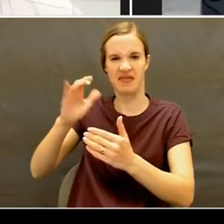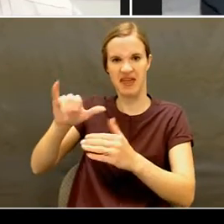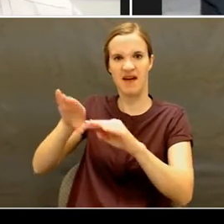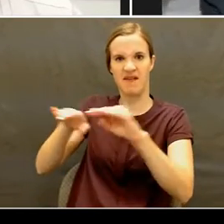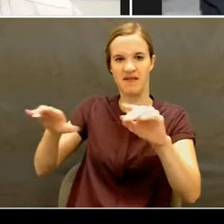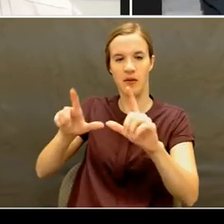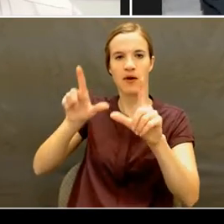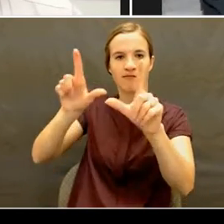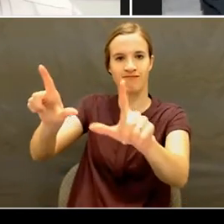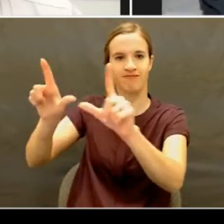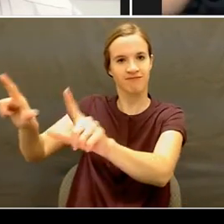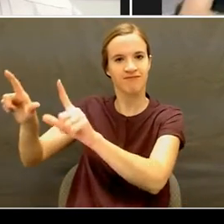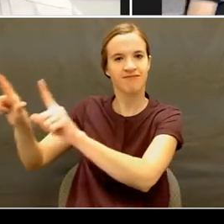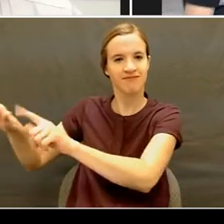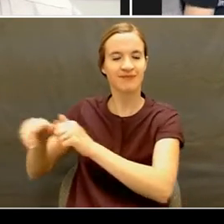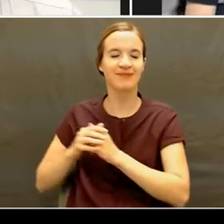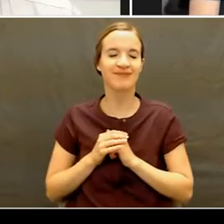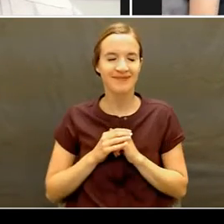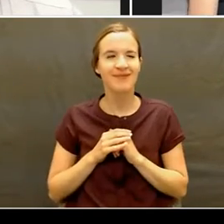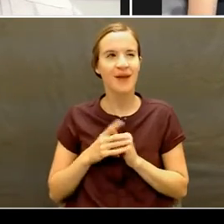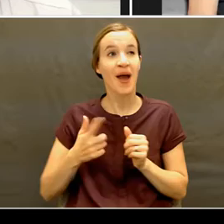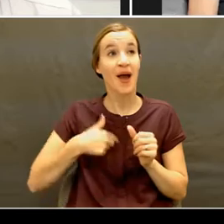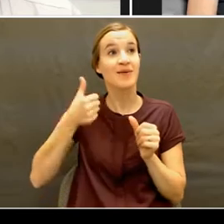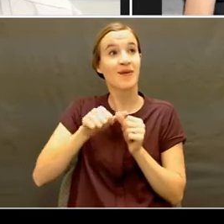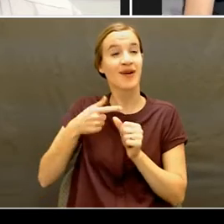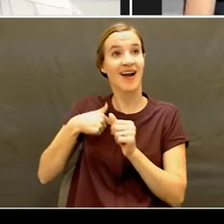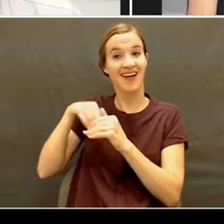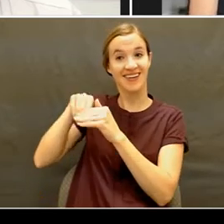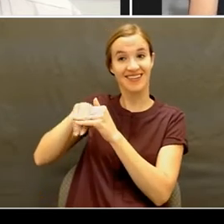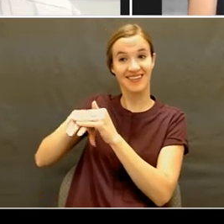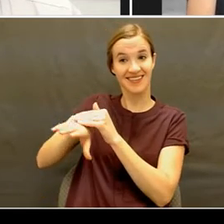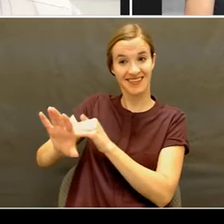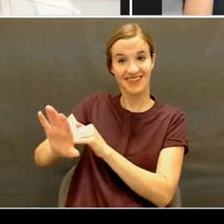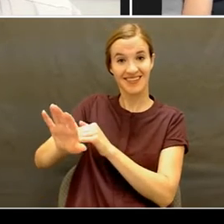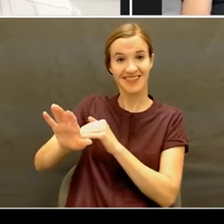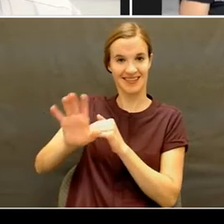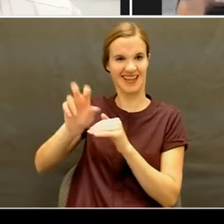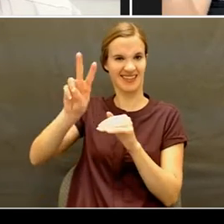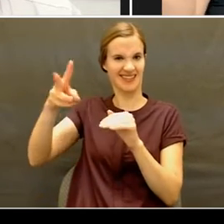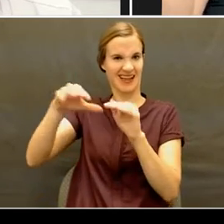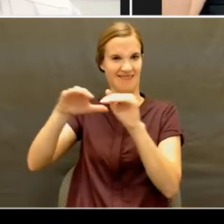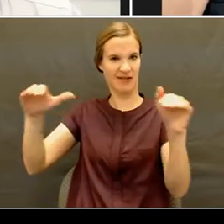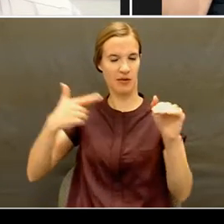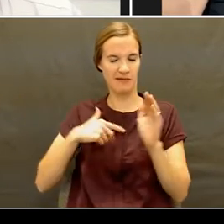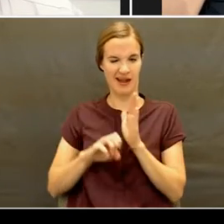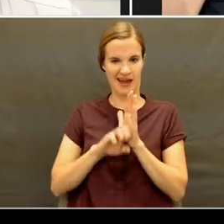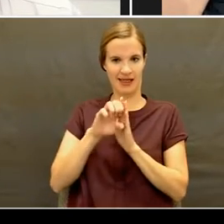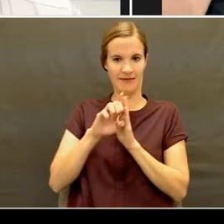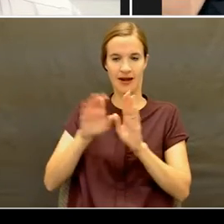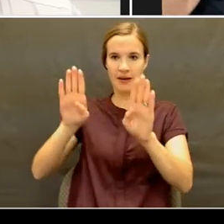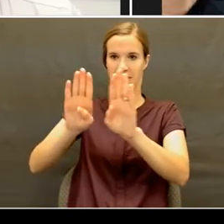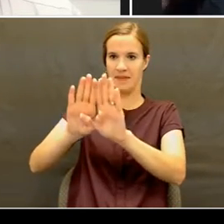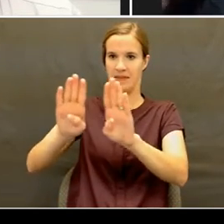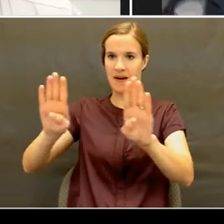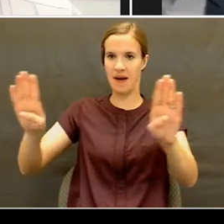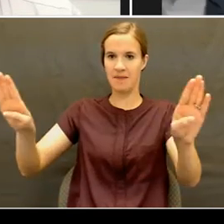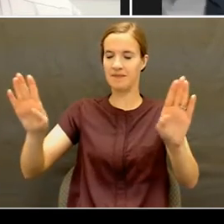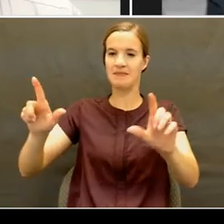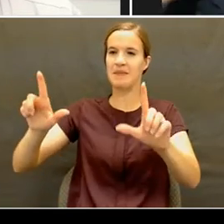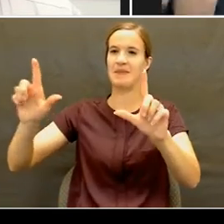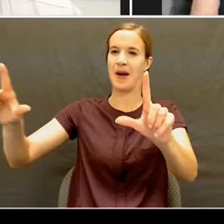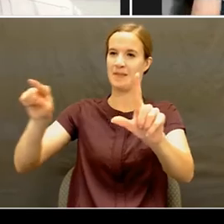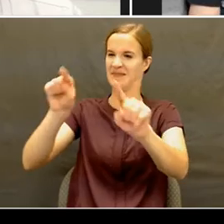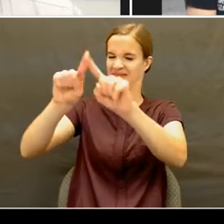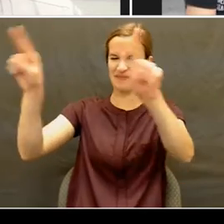photo of Adapt and people with disabilities, and the action is just right there, you know, and so